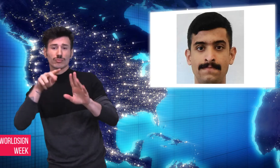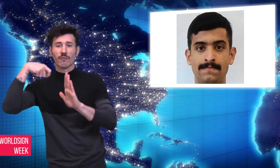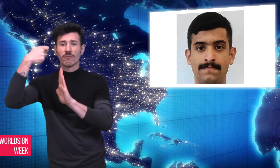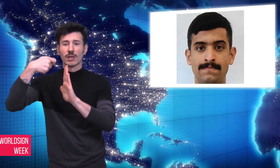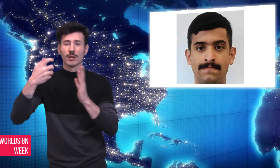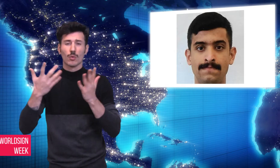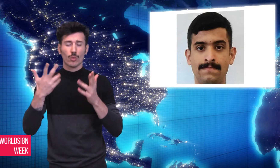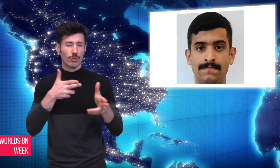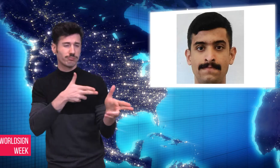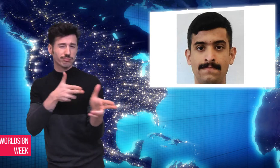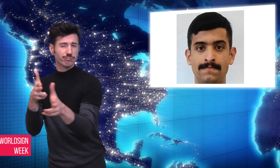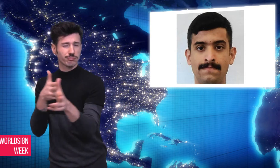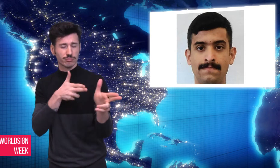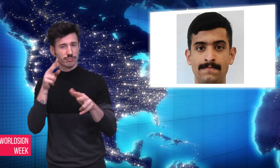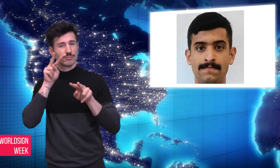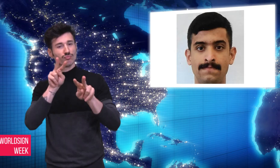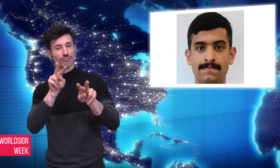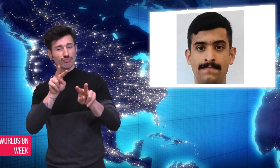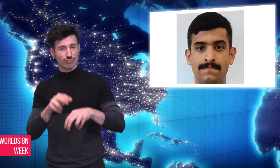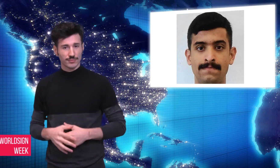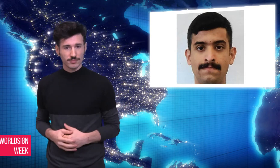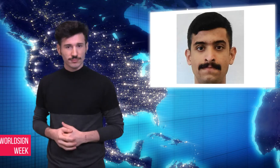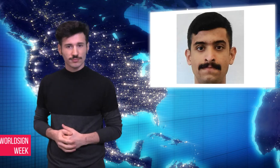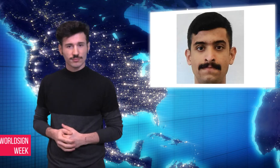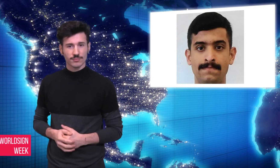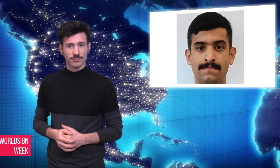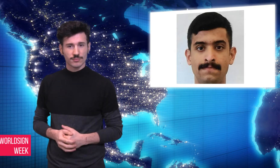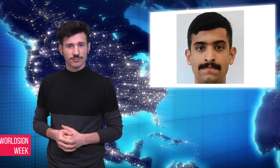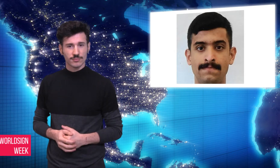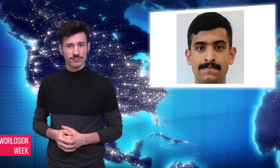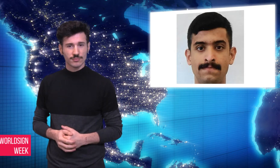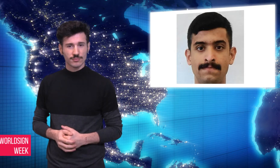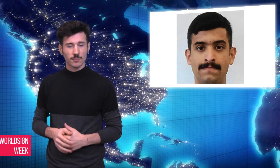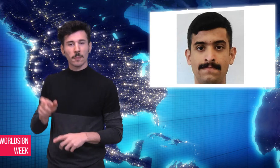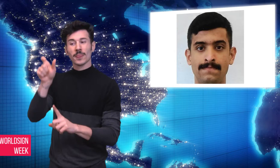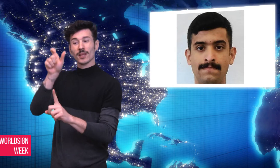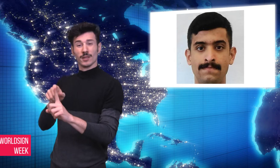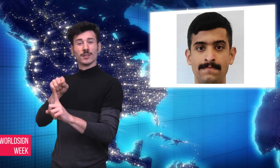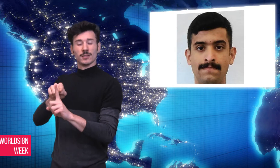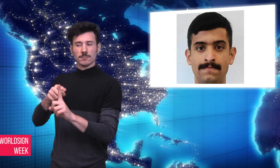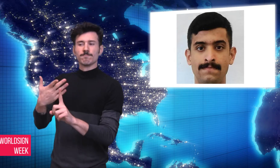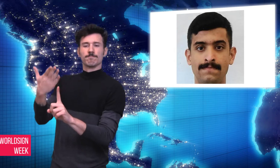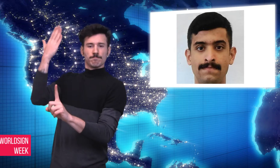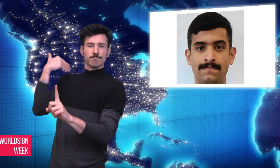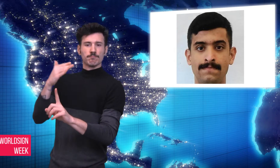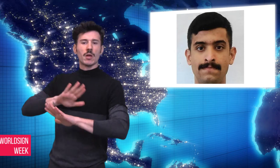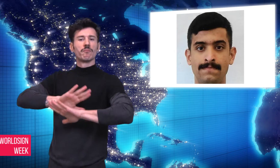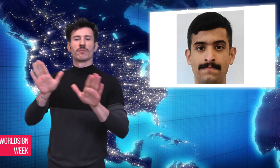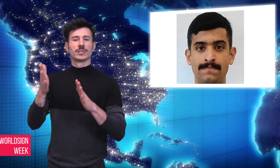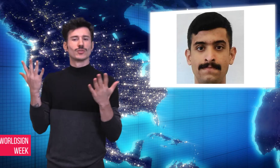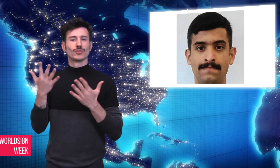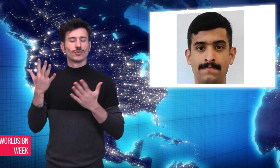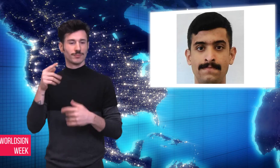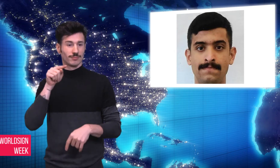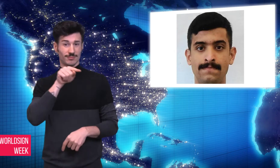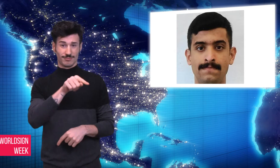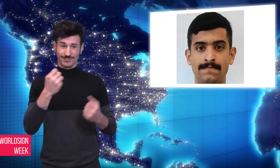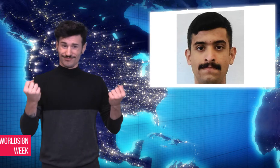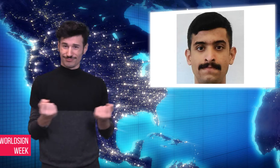and bought a gun, and had a party to watch videos of mass shootings.